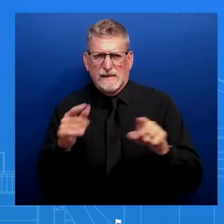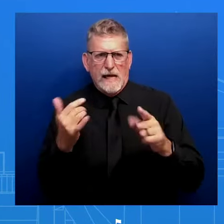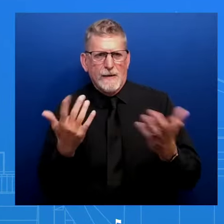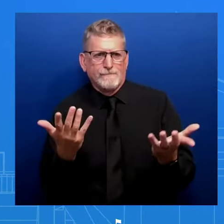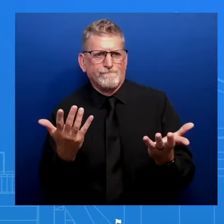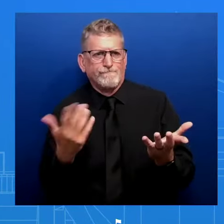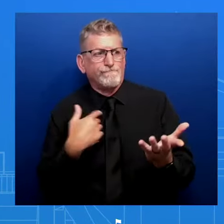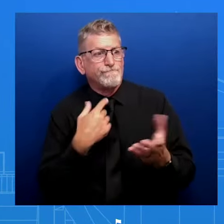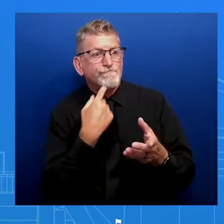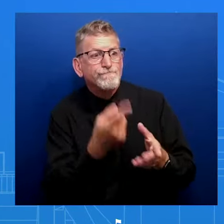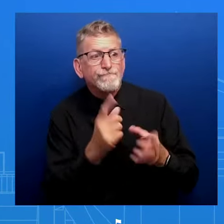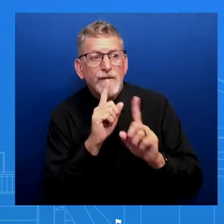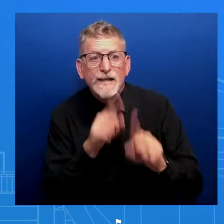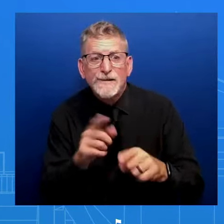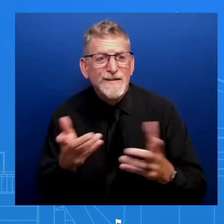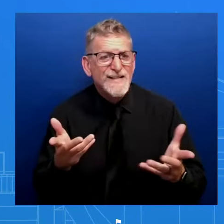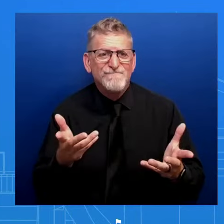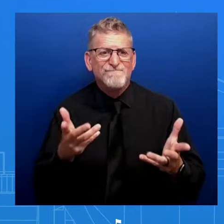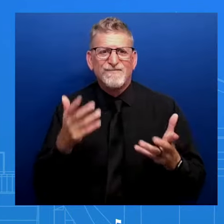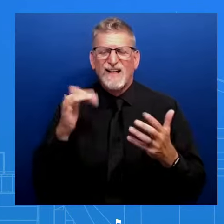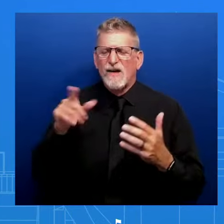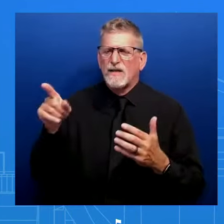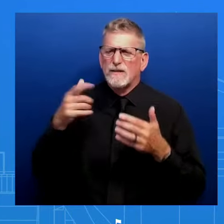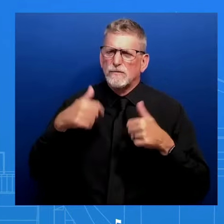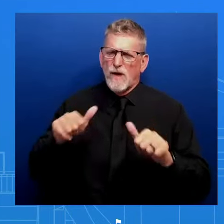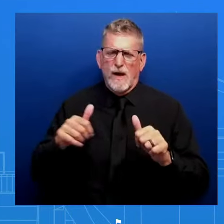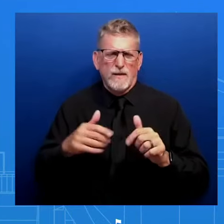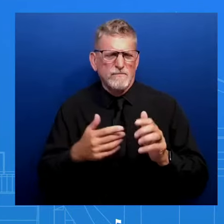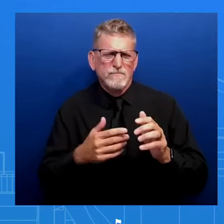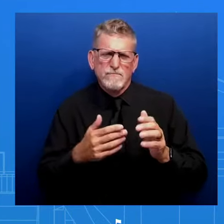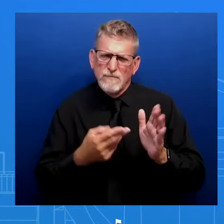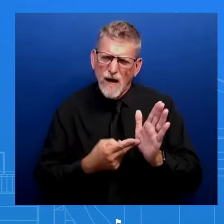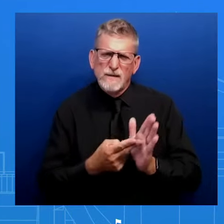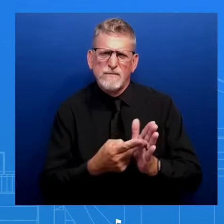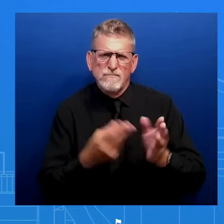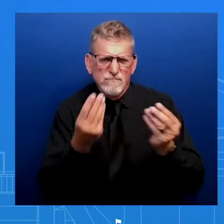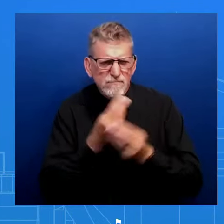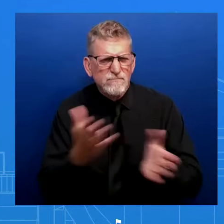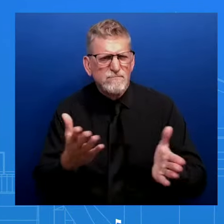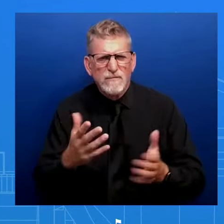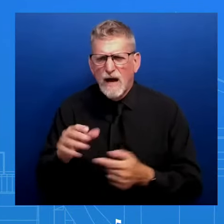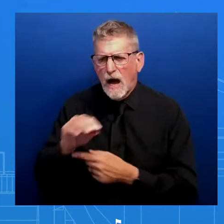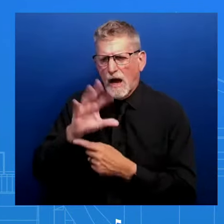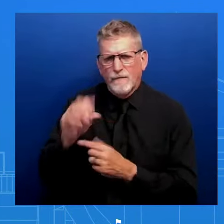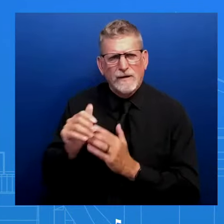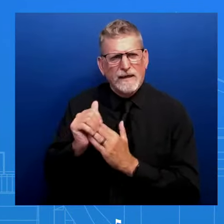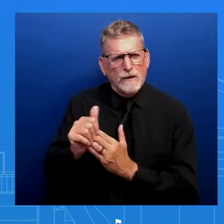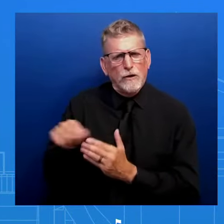that he plans to be honest with African leaders about the effect that his decision to pull out of the grain deal